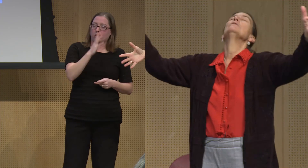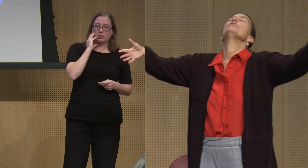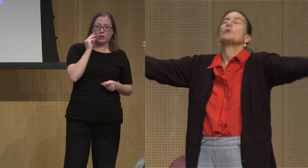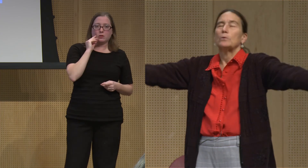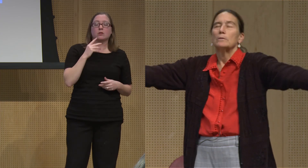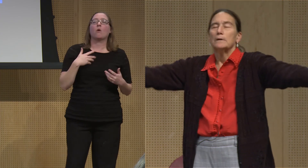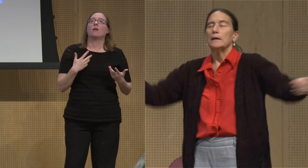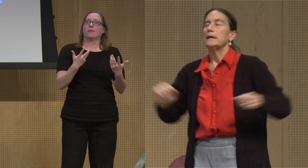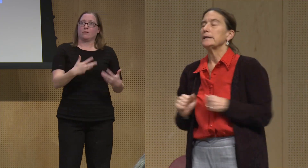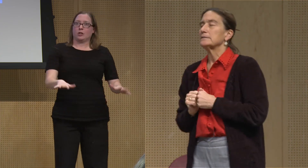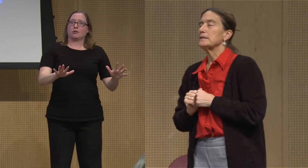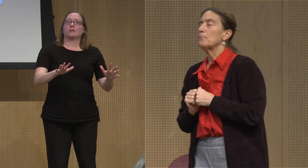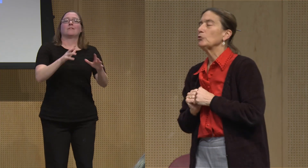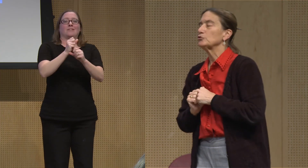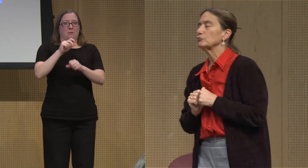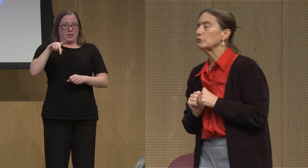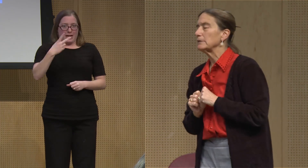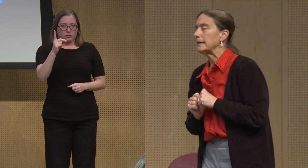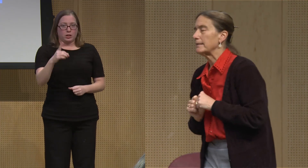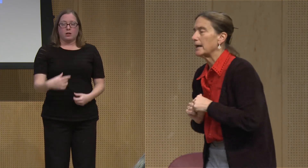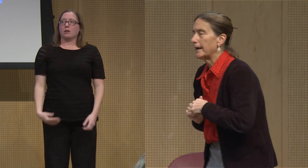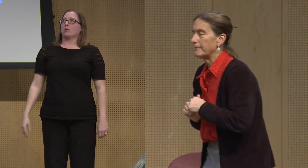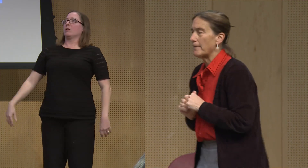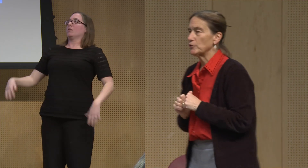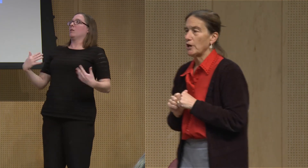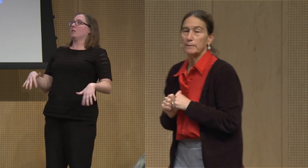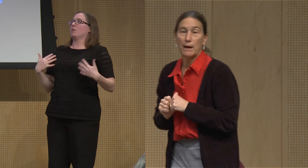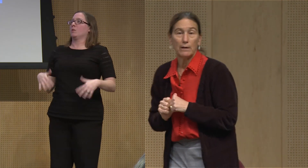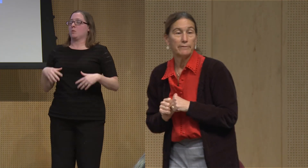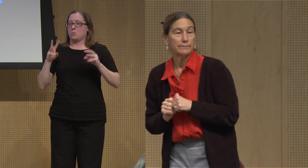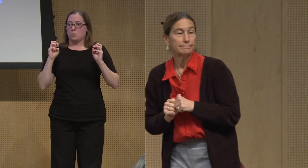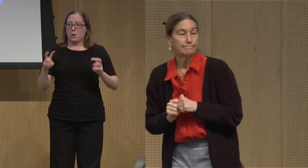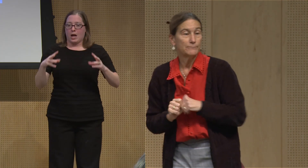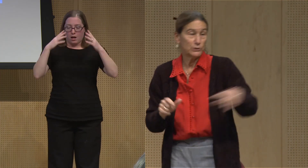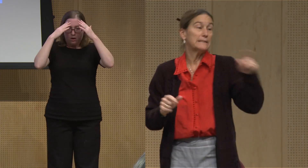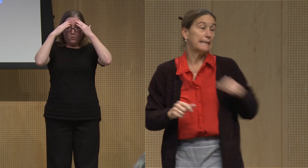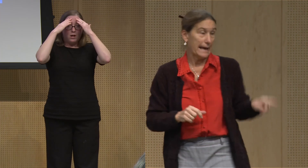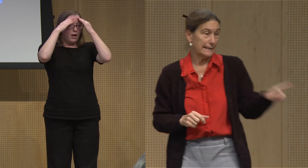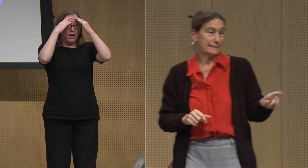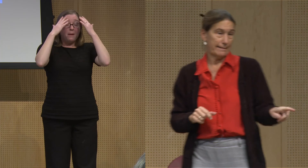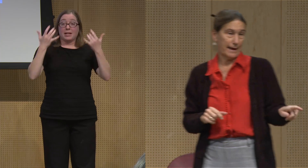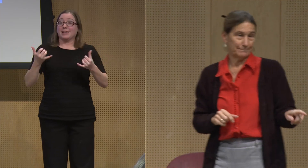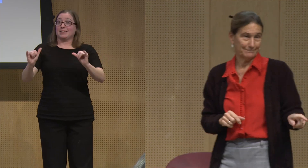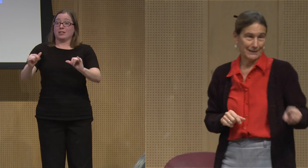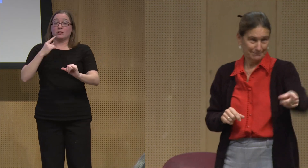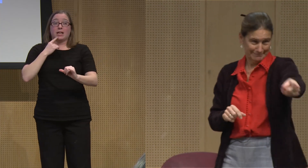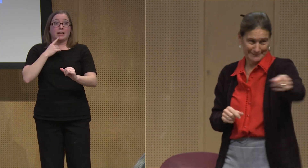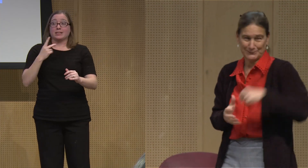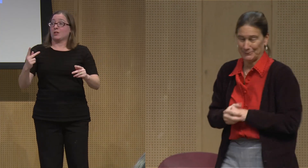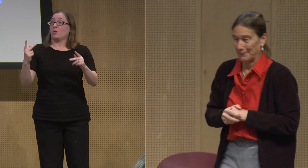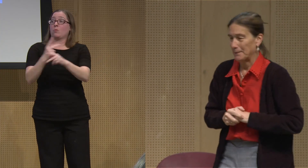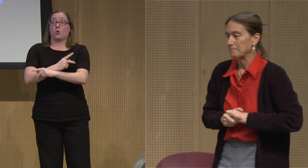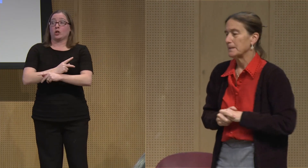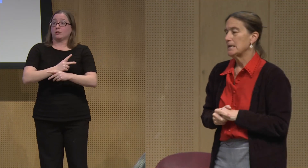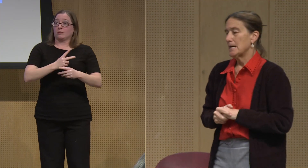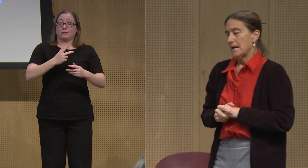PHEW. IT IS THE MOST GRUELING THING I HAVE EVER DONE IN MY LIFE. TO THIS DAY, I SAY THAT. YEAH. SEE SOME AGREEMENT.